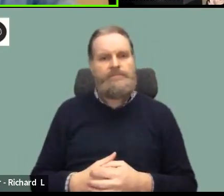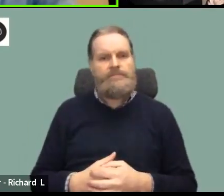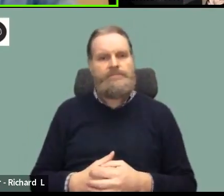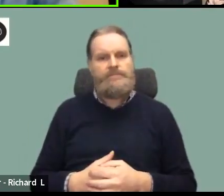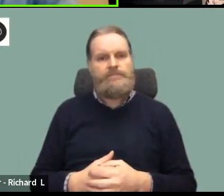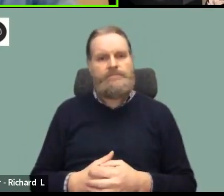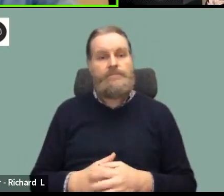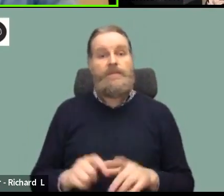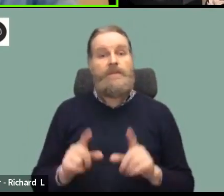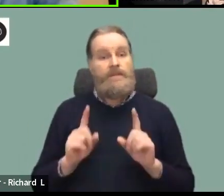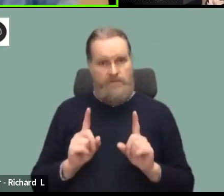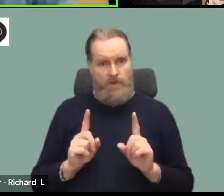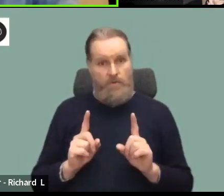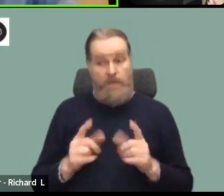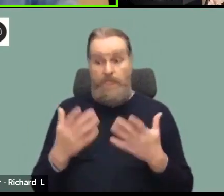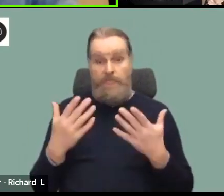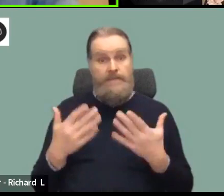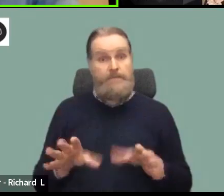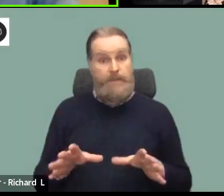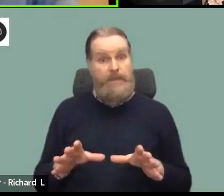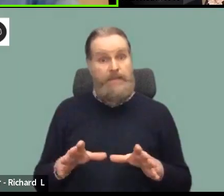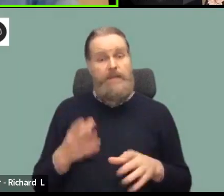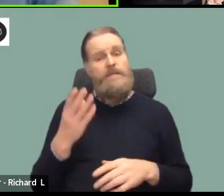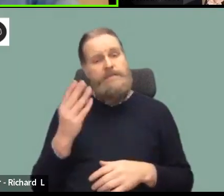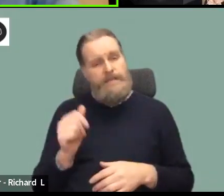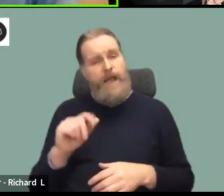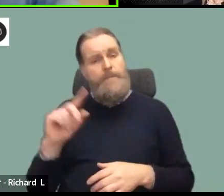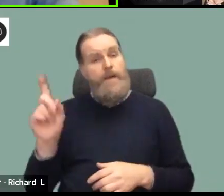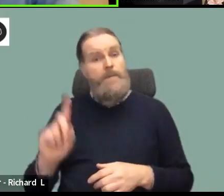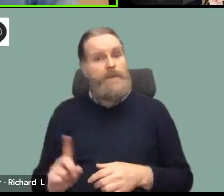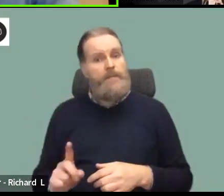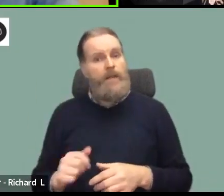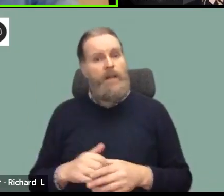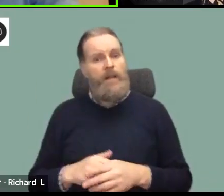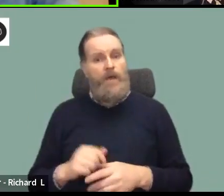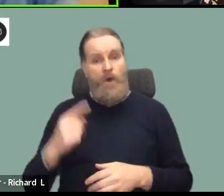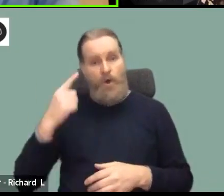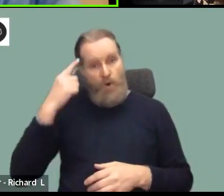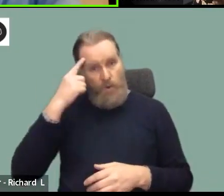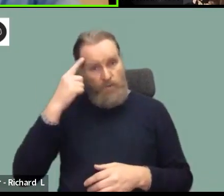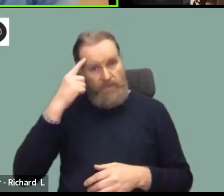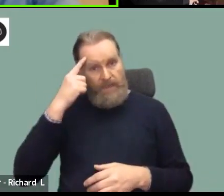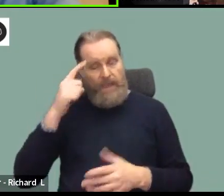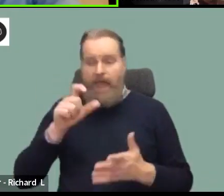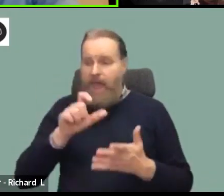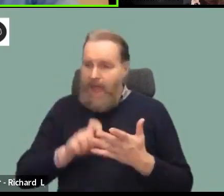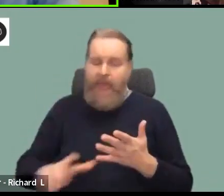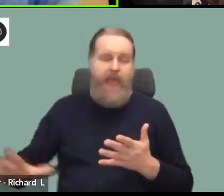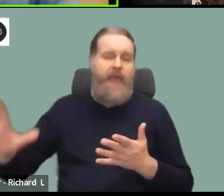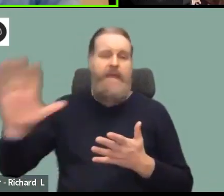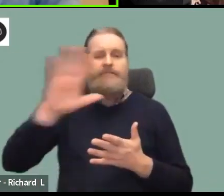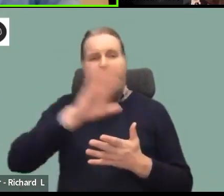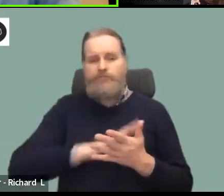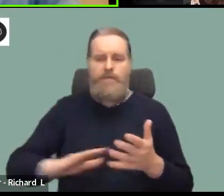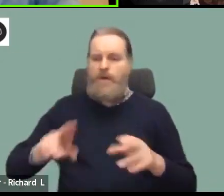proceed. that there has been some in the Union that there has been some in the Union, who believe that we should have moved or member